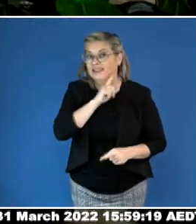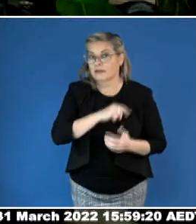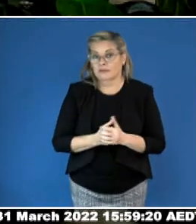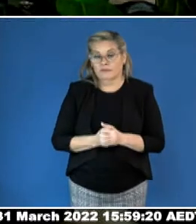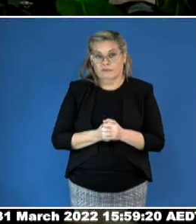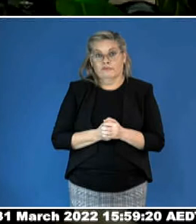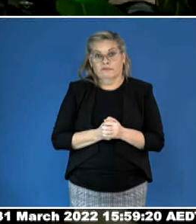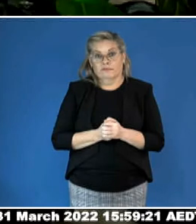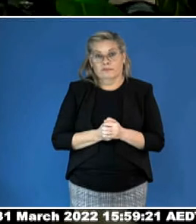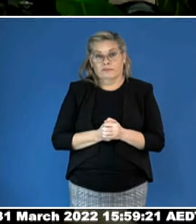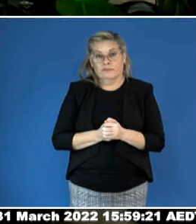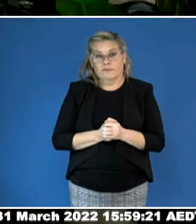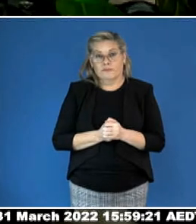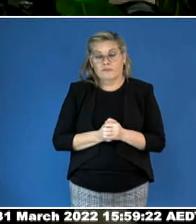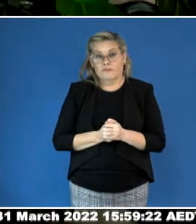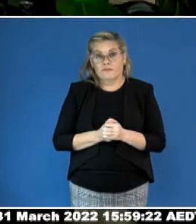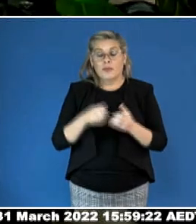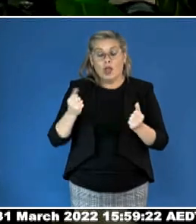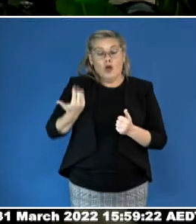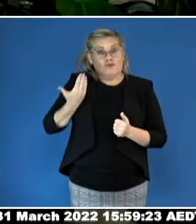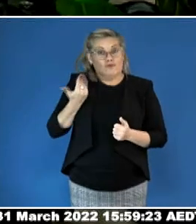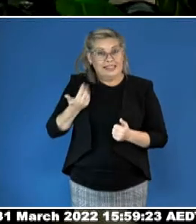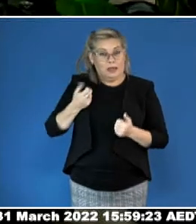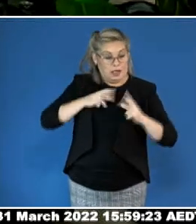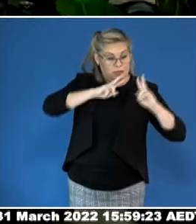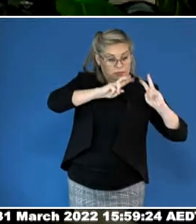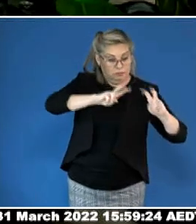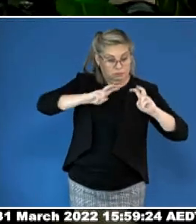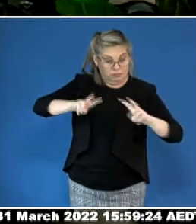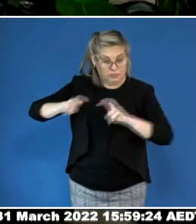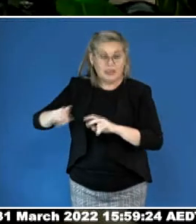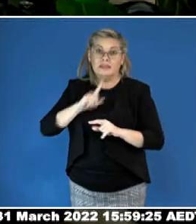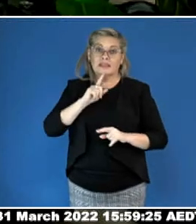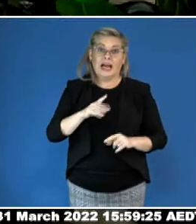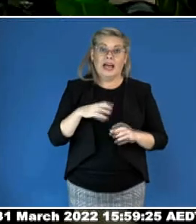In fact, a recent study pushed the ratio at 4:3 and notes that 80 per cent of females